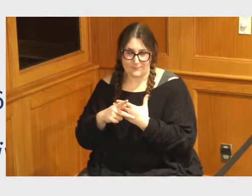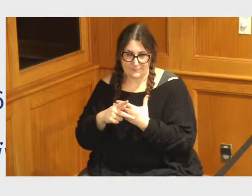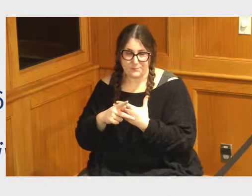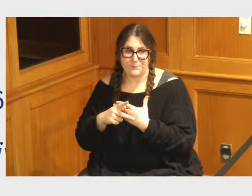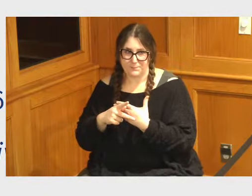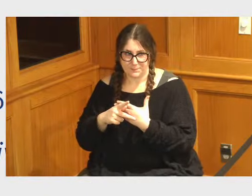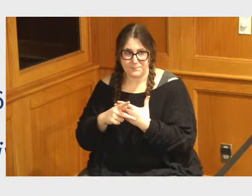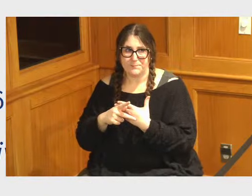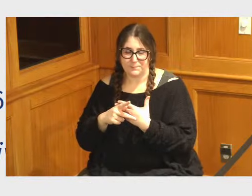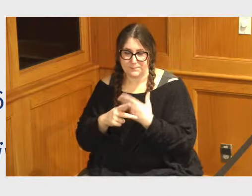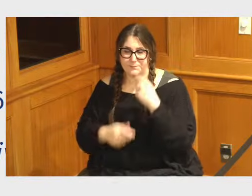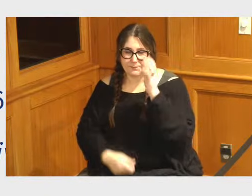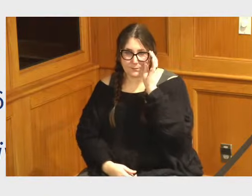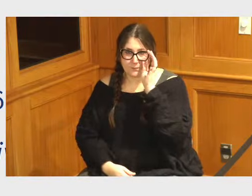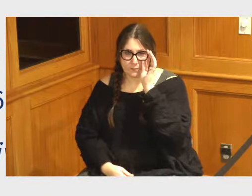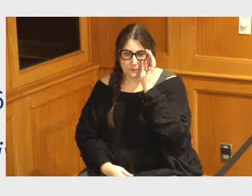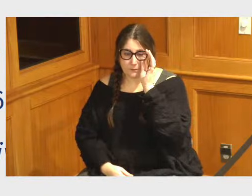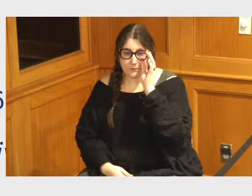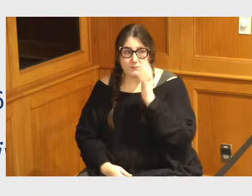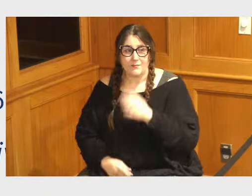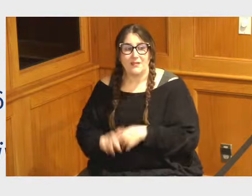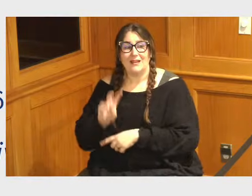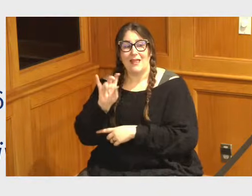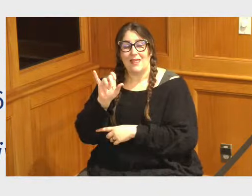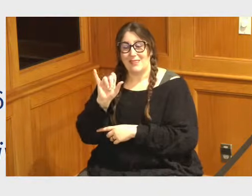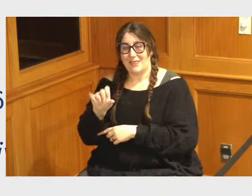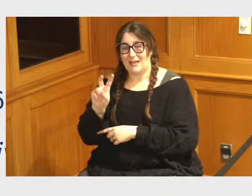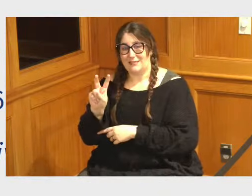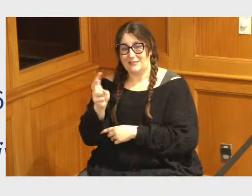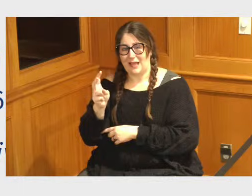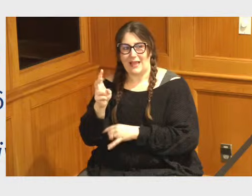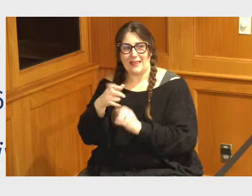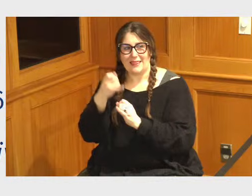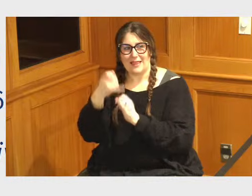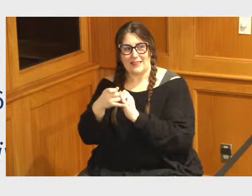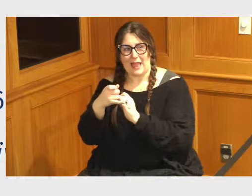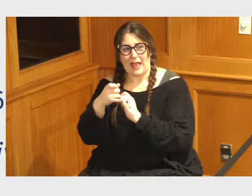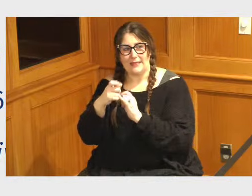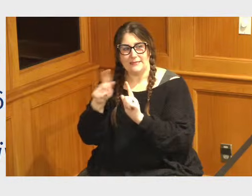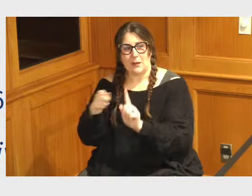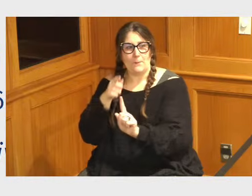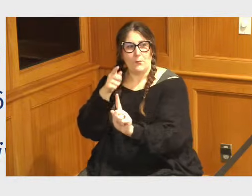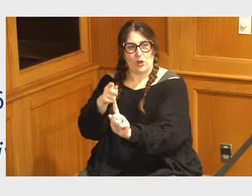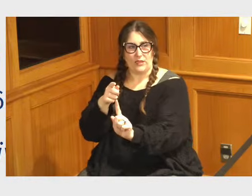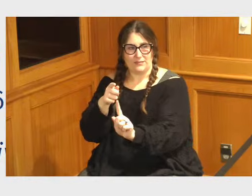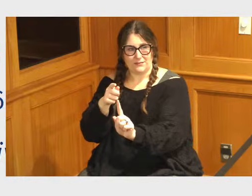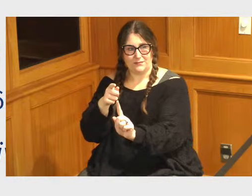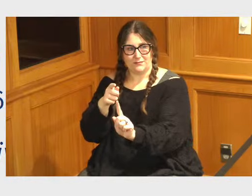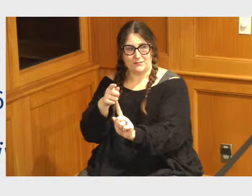outside of that. and then that second bucket, that last bullet there is is sort of midterm. So,